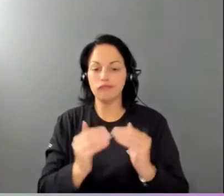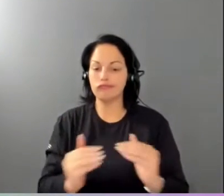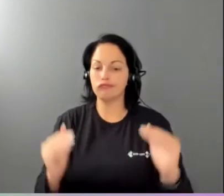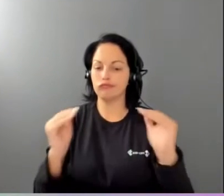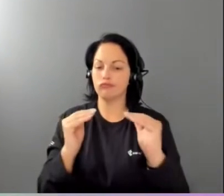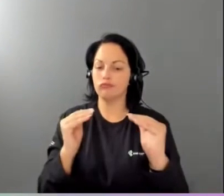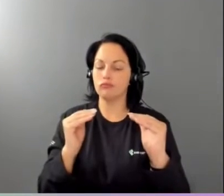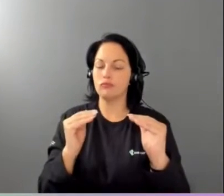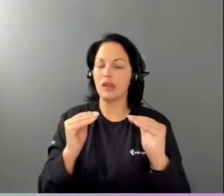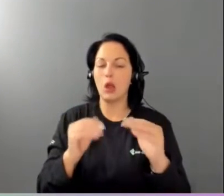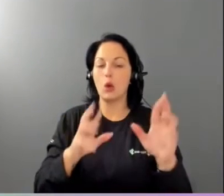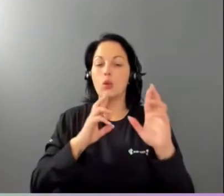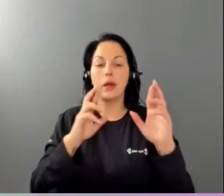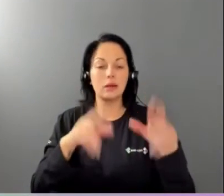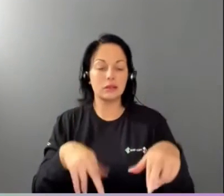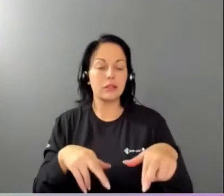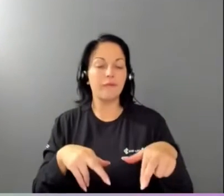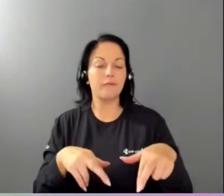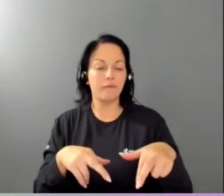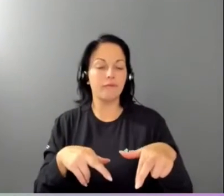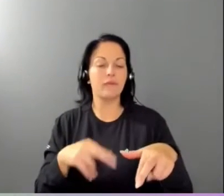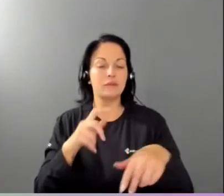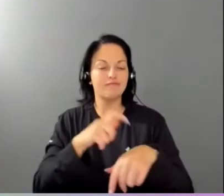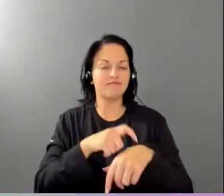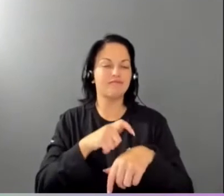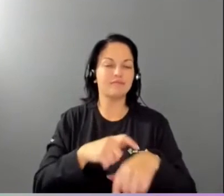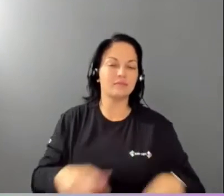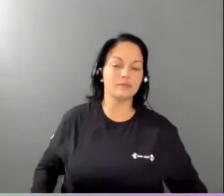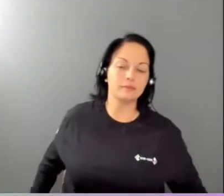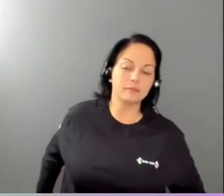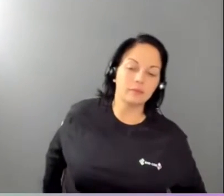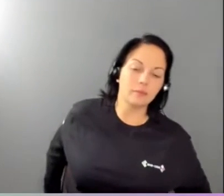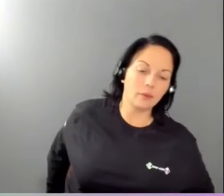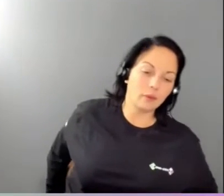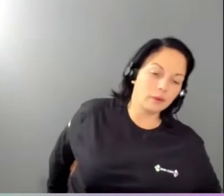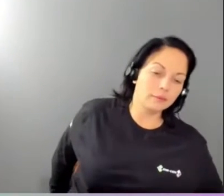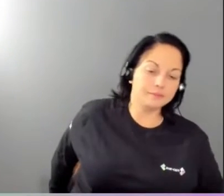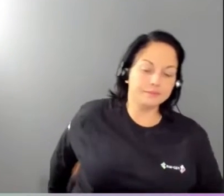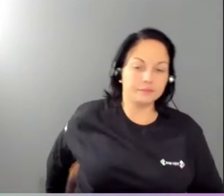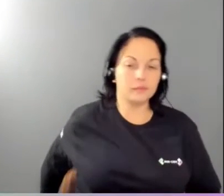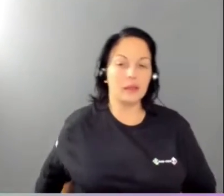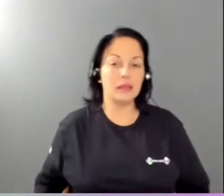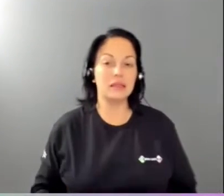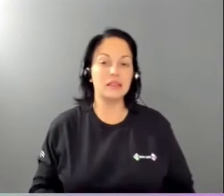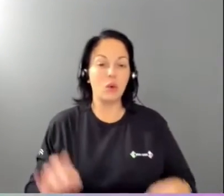we all start. Then the growth from the initial stages to a